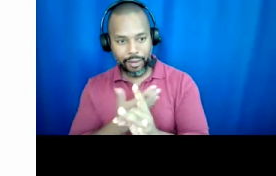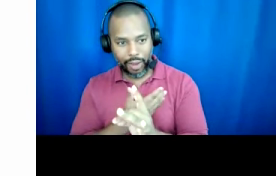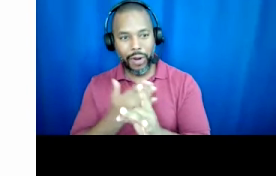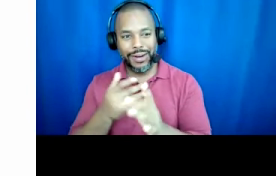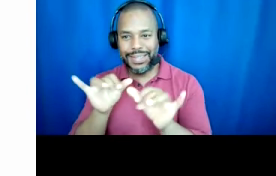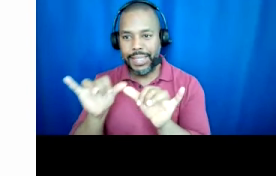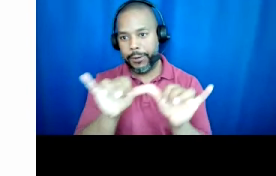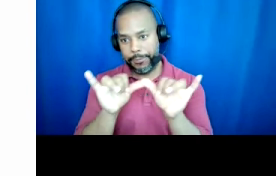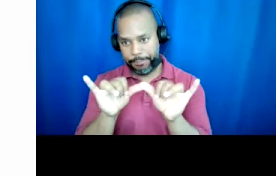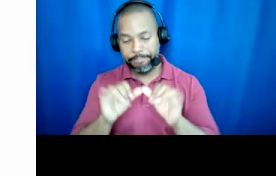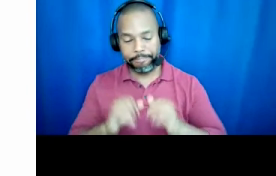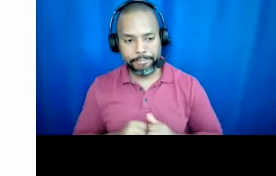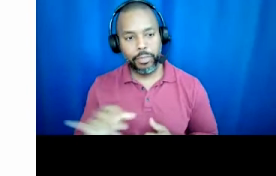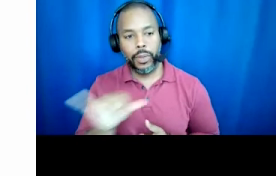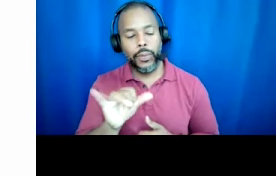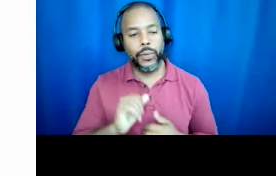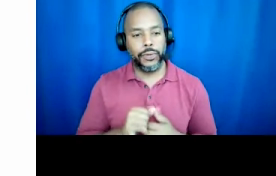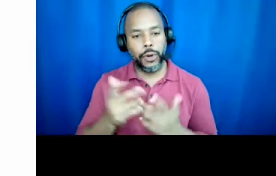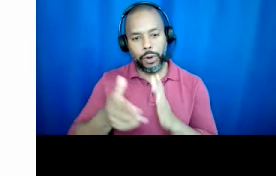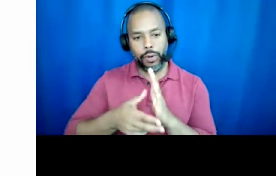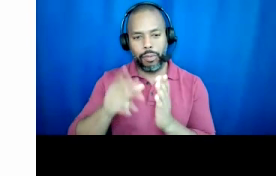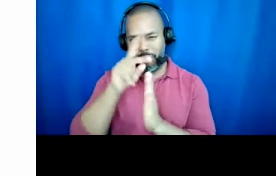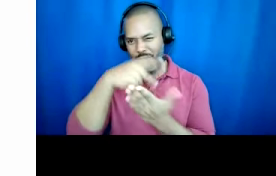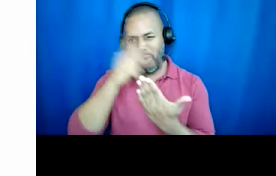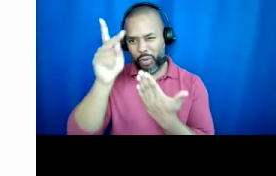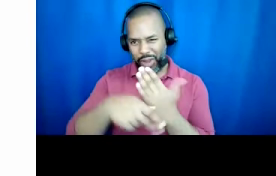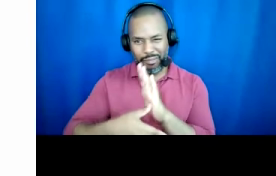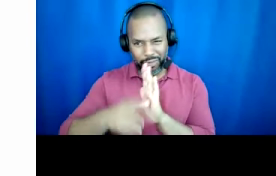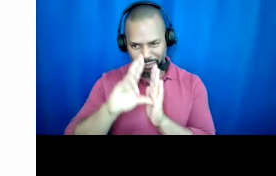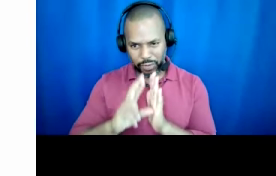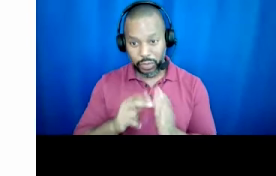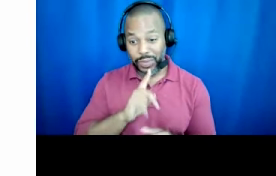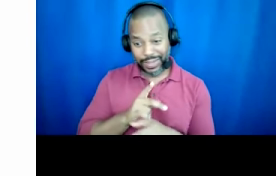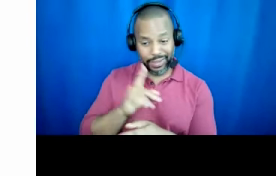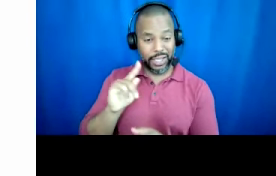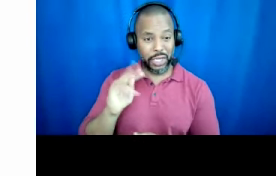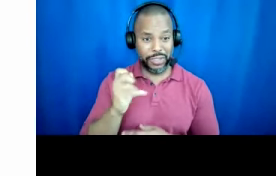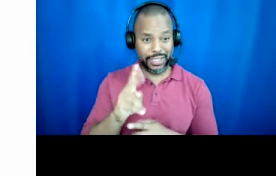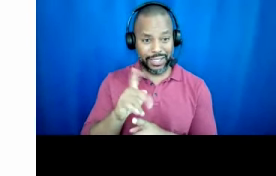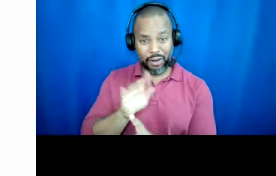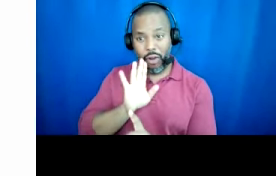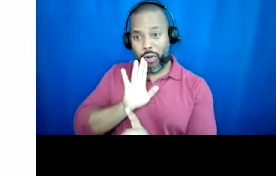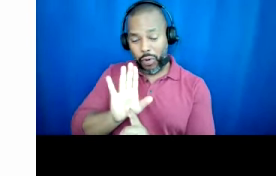as well as to our program review, which is really Kherstin's critical role in this equation. She is a faculty member.